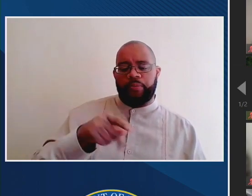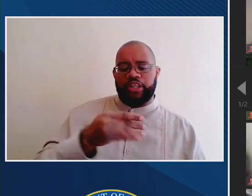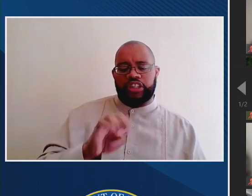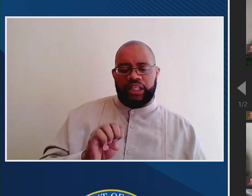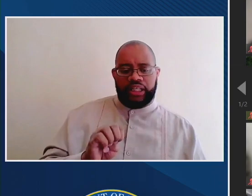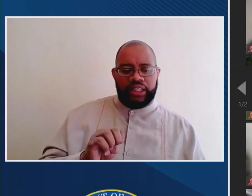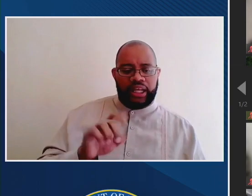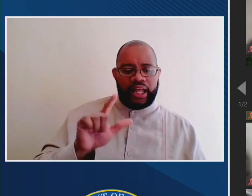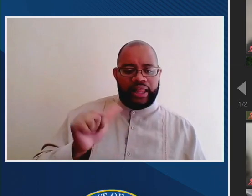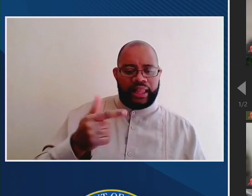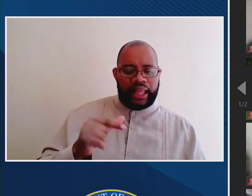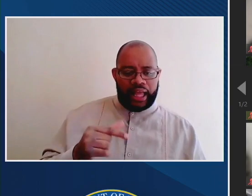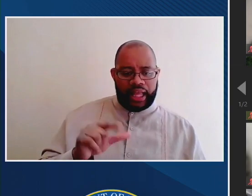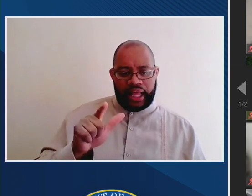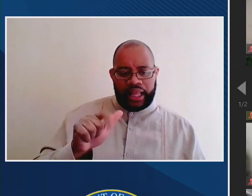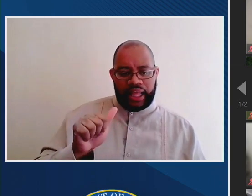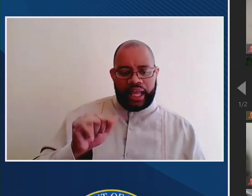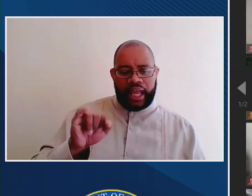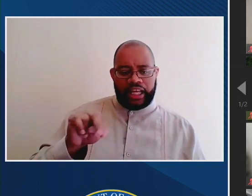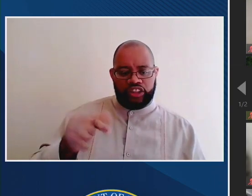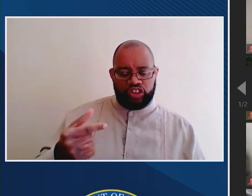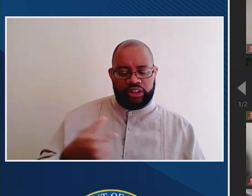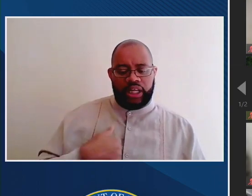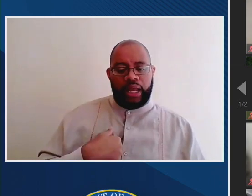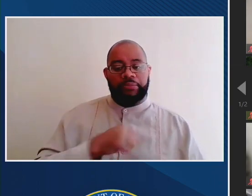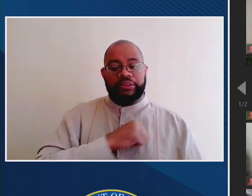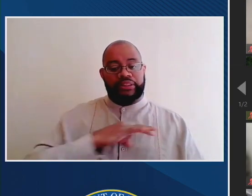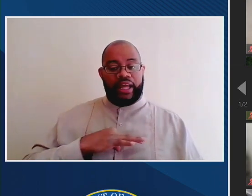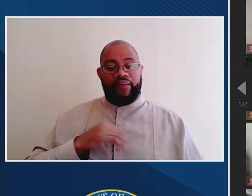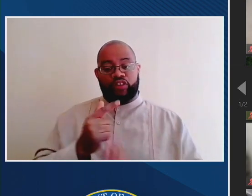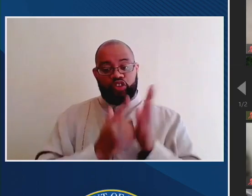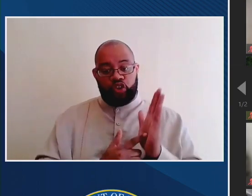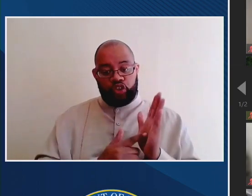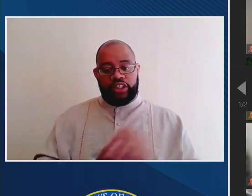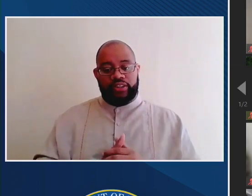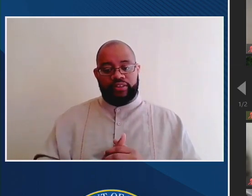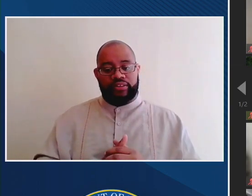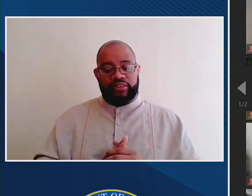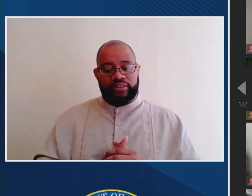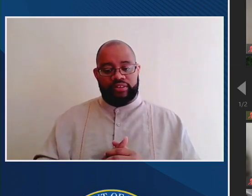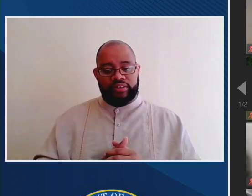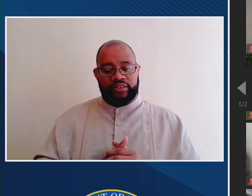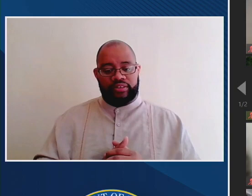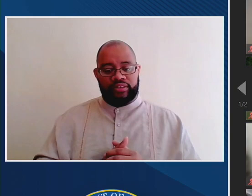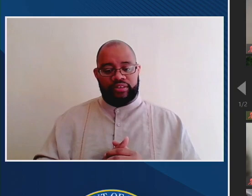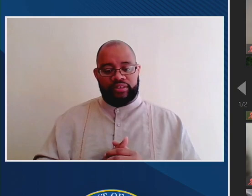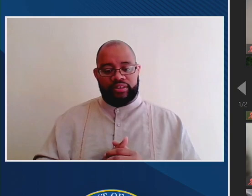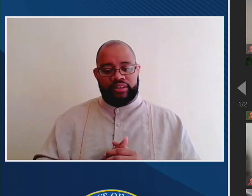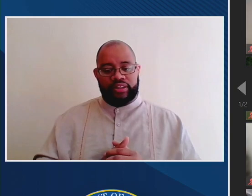I'm a staff attorney at Pine Tree Legal Assistance in Maine. Welcome.